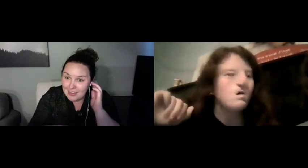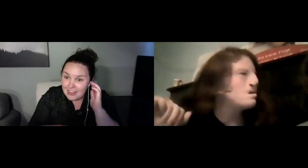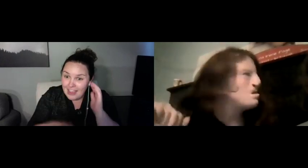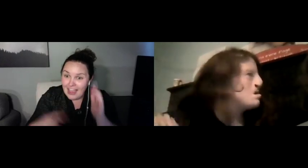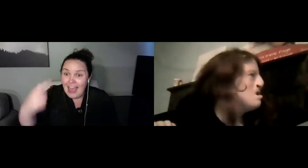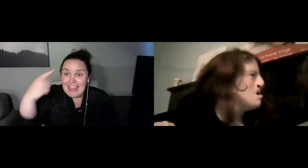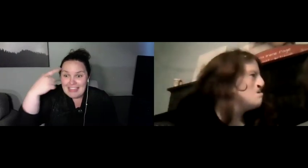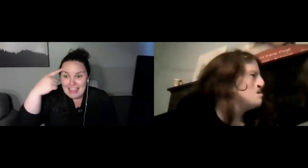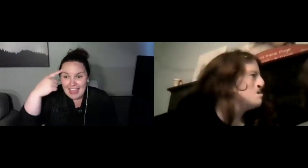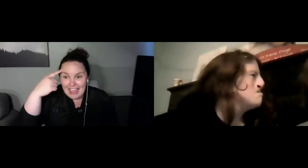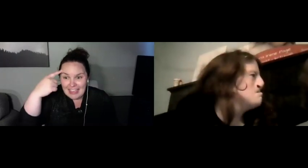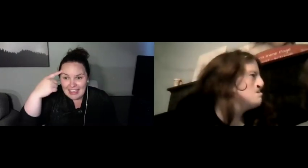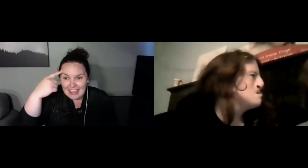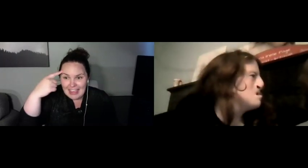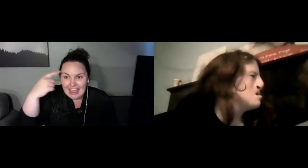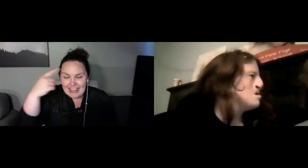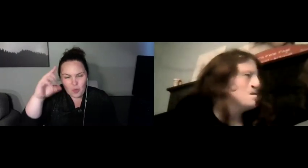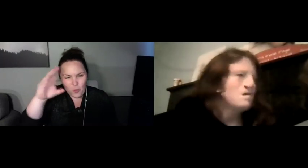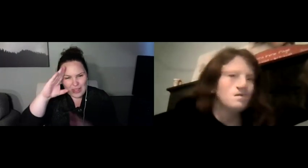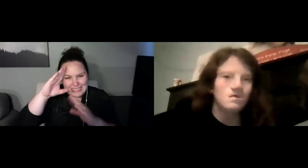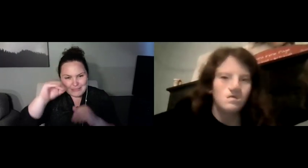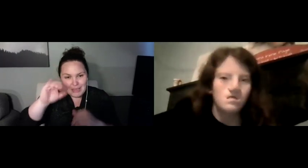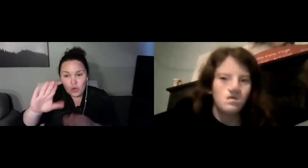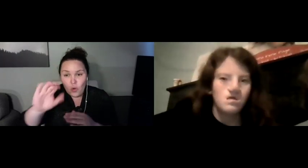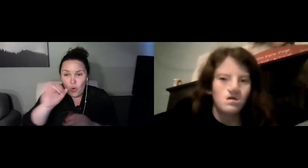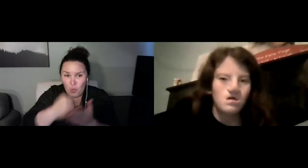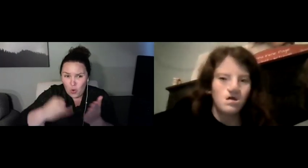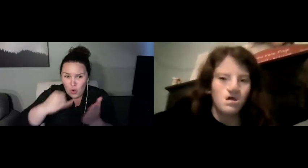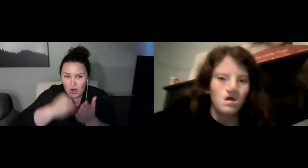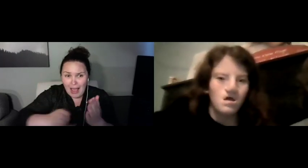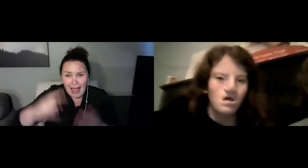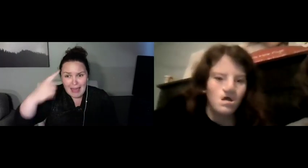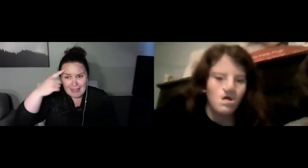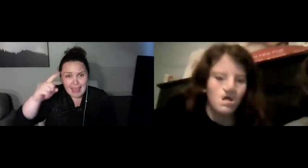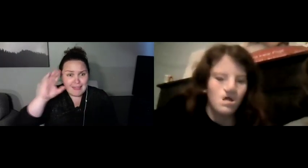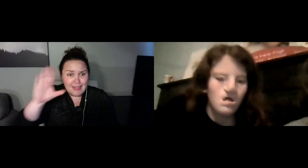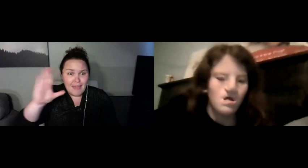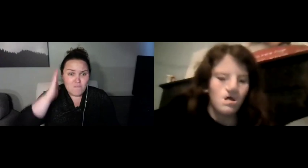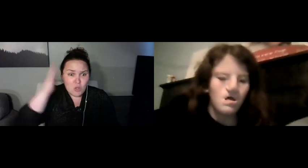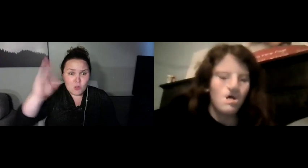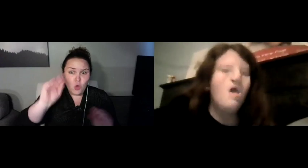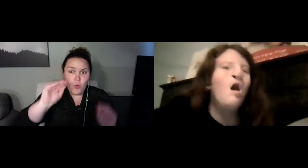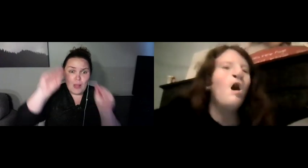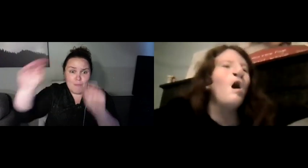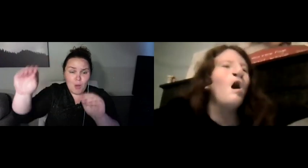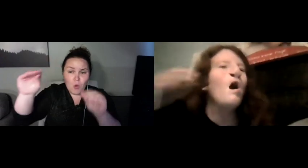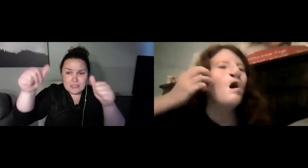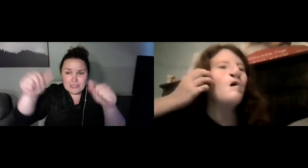I think I think we can all expect to see some of your work in one of the big museums of art in Chicago or New York